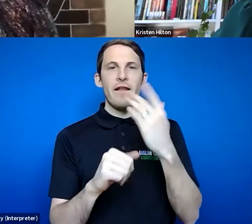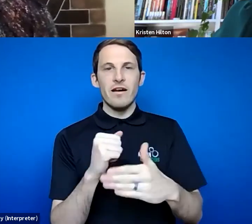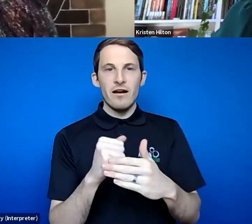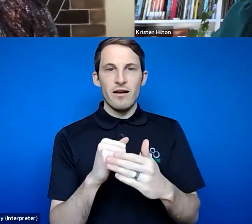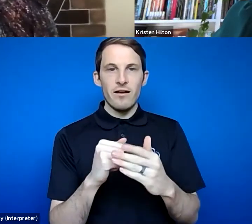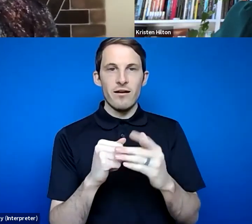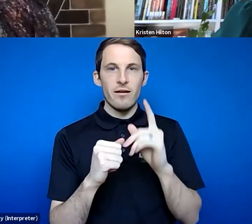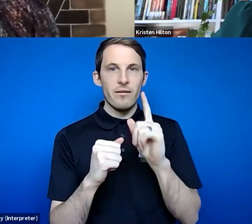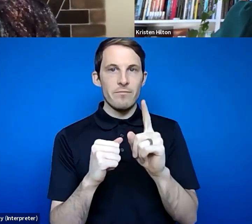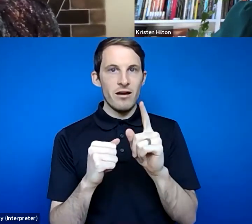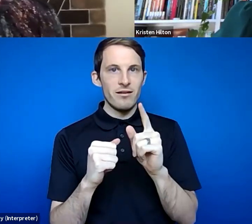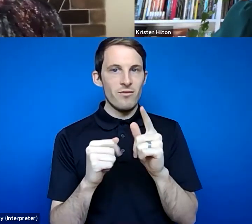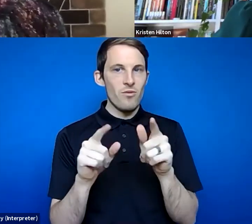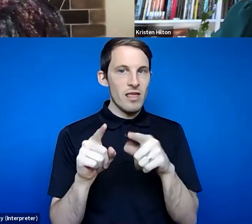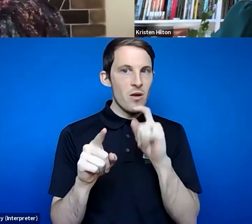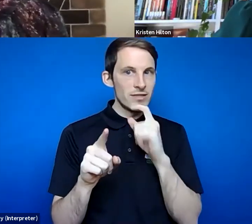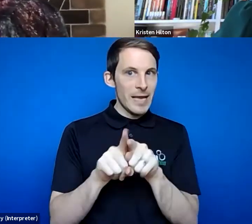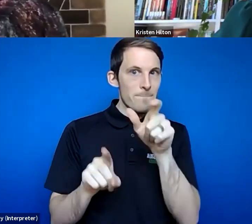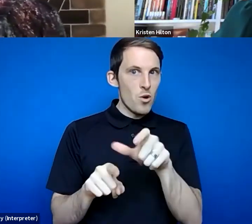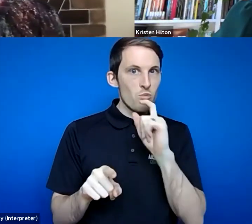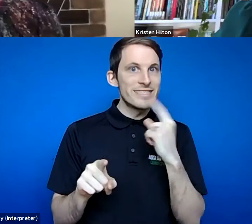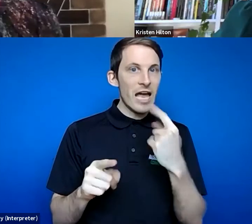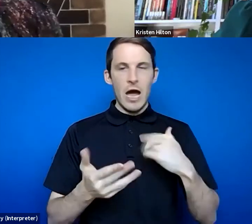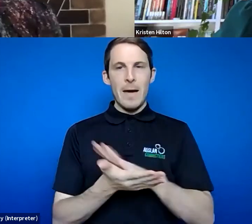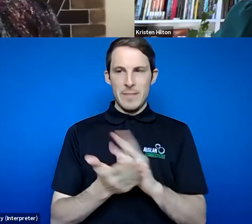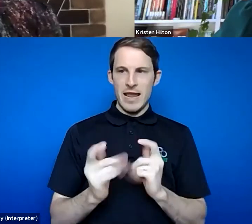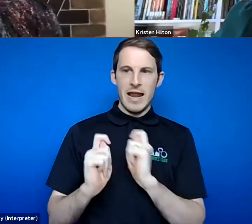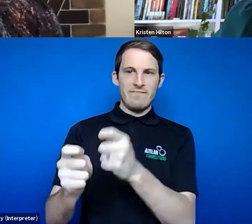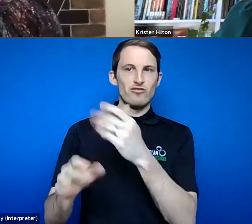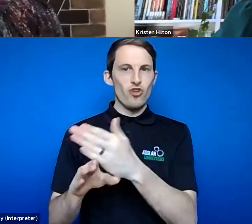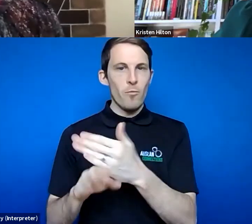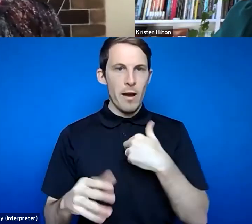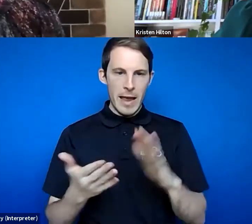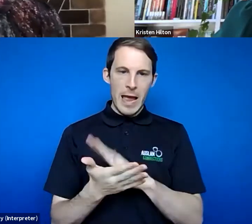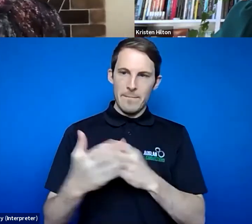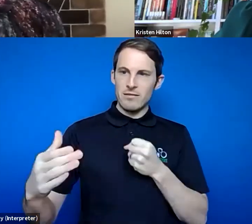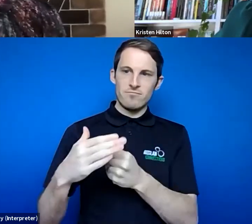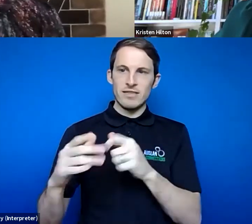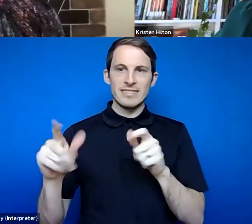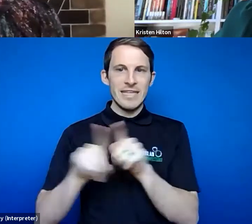my business" or "I'd happily be on a work team with them" or "it would be fine with